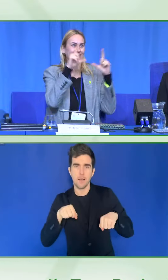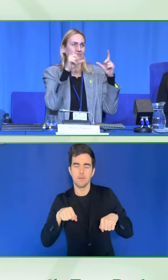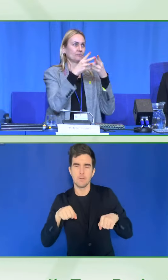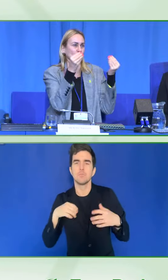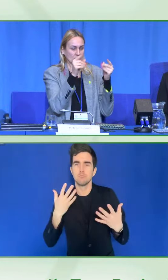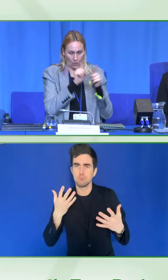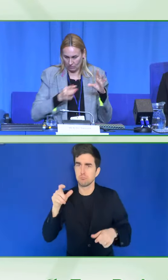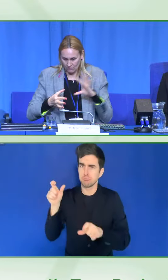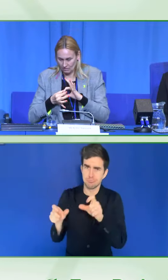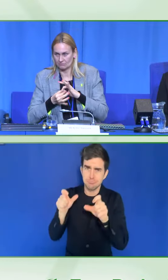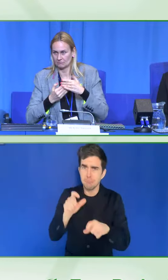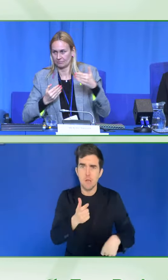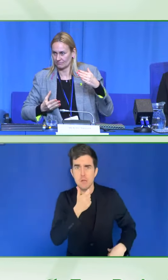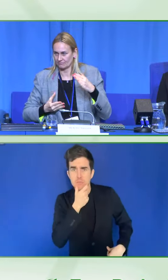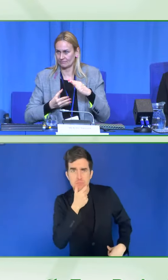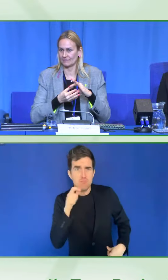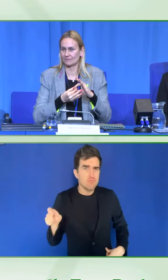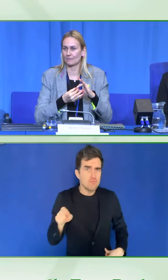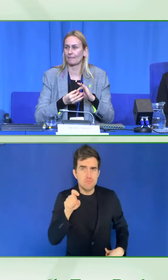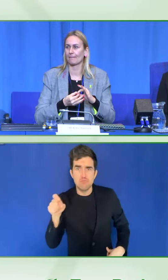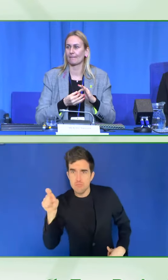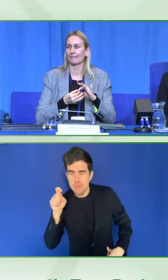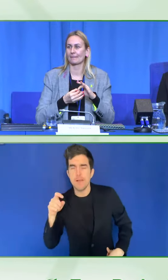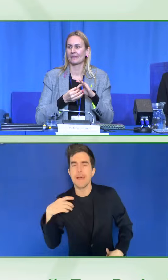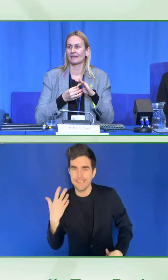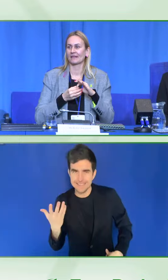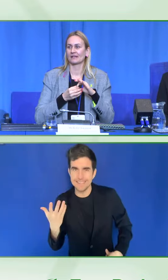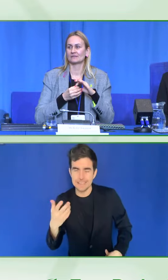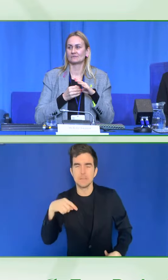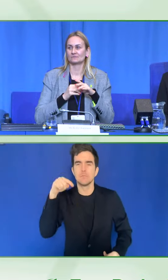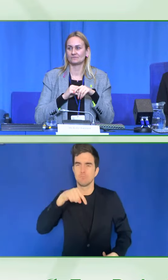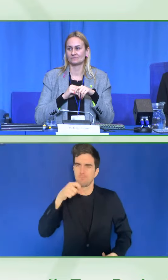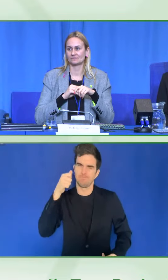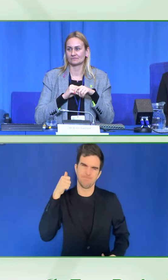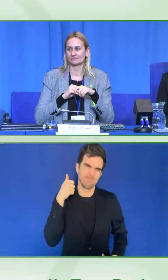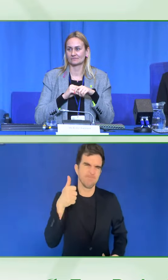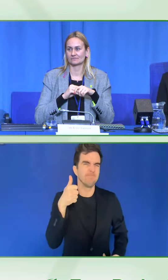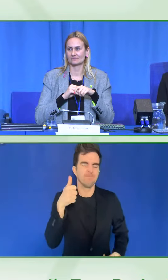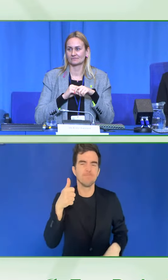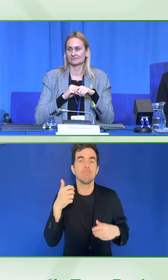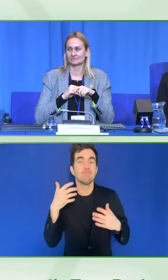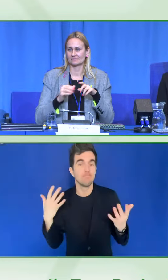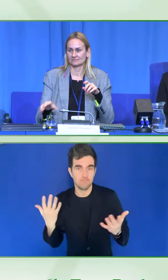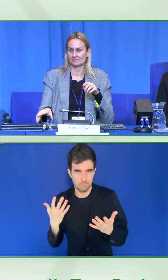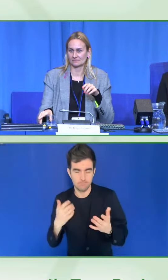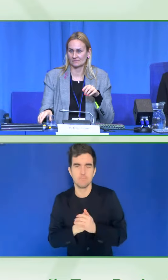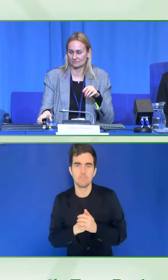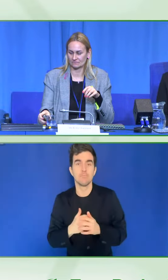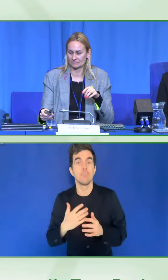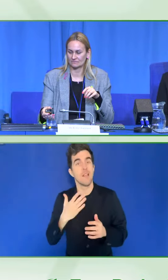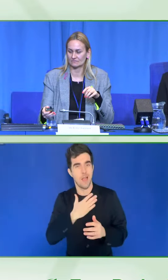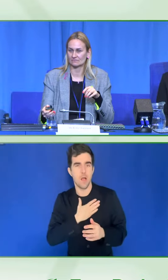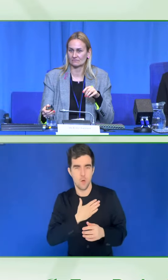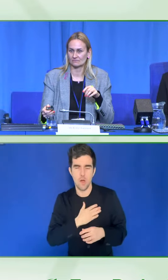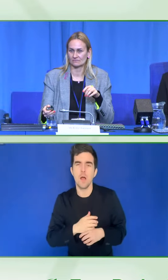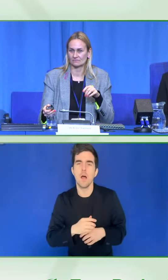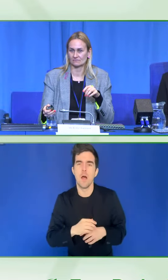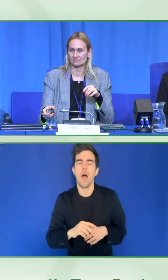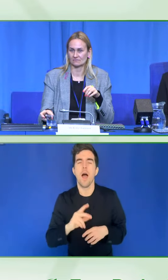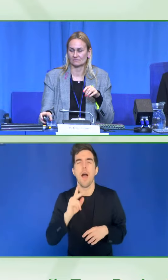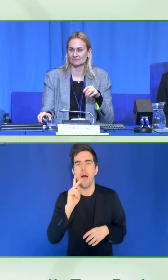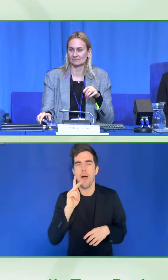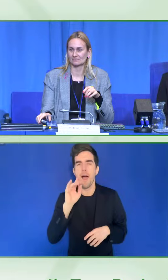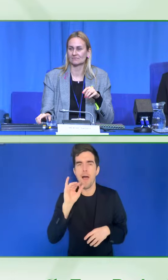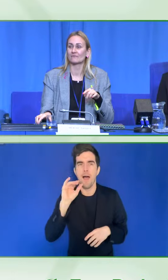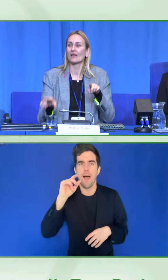Very often, deaf individuals have difficulties to understand text, written text.